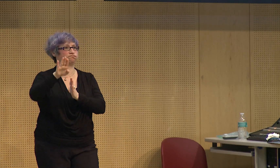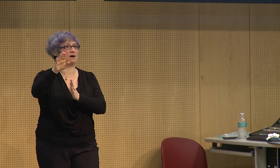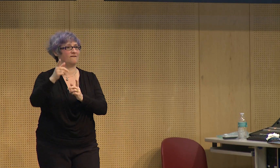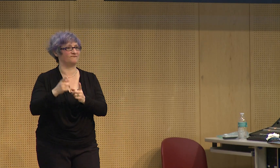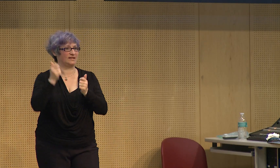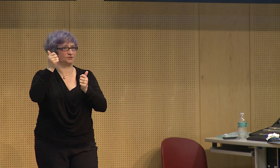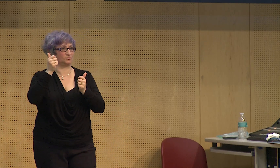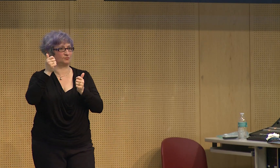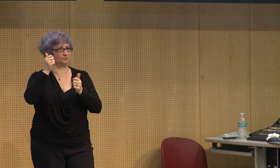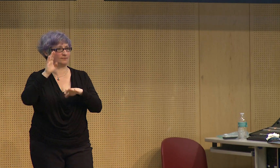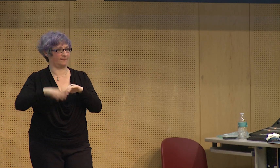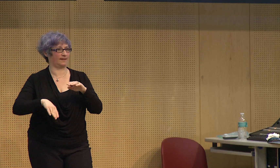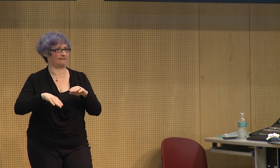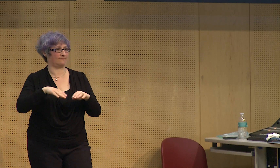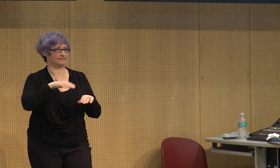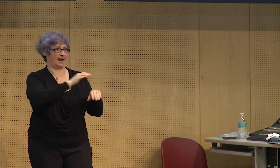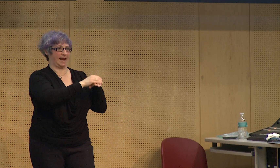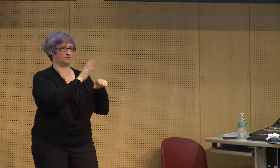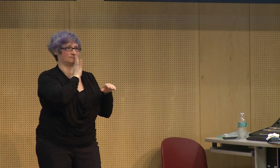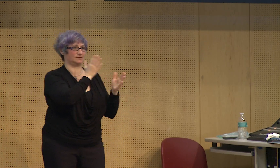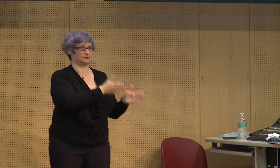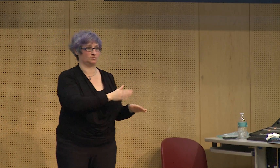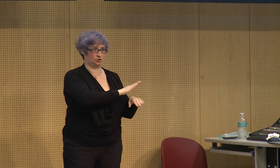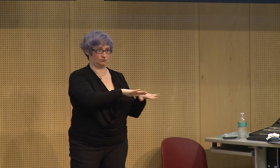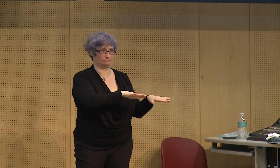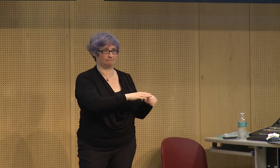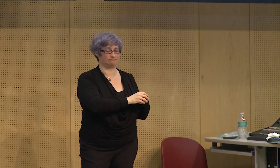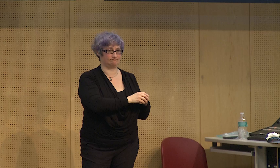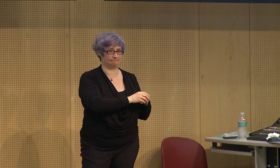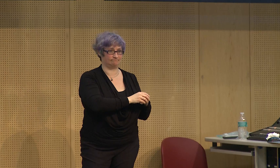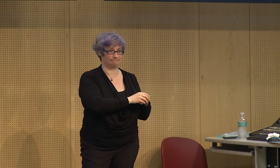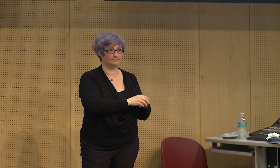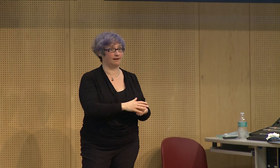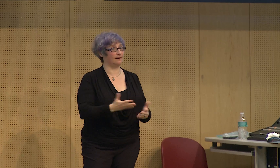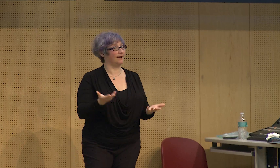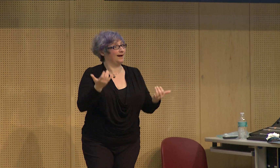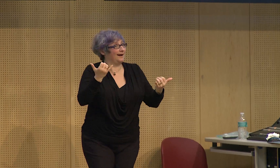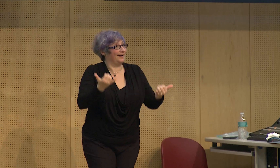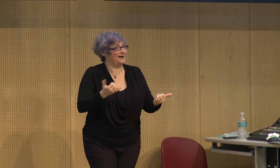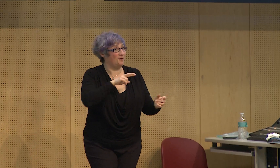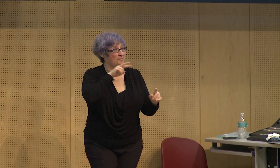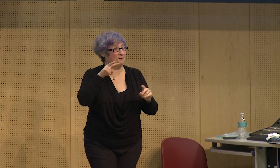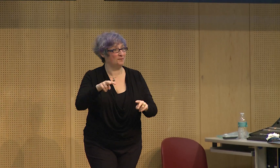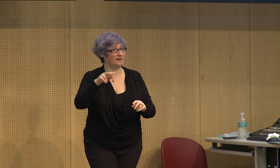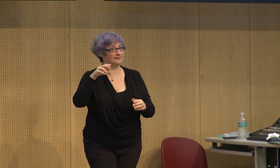And so, research has shown that children in China acquire the quantity understanding